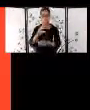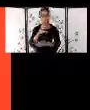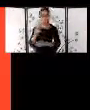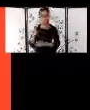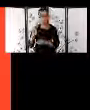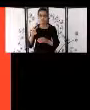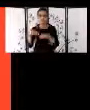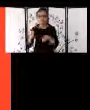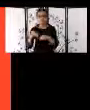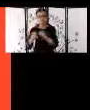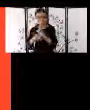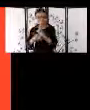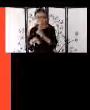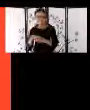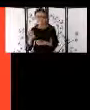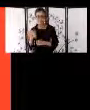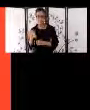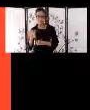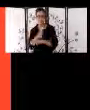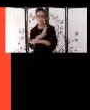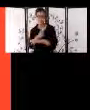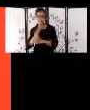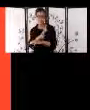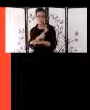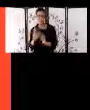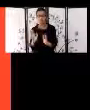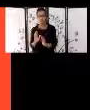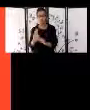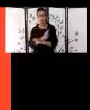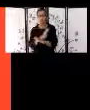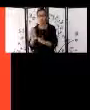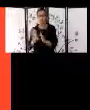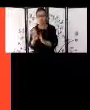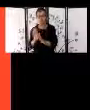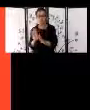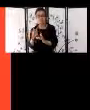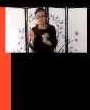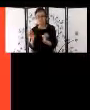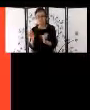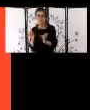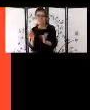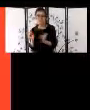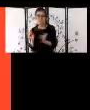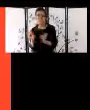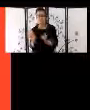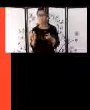e-commerce, small business development, etc. Your project might actually include a number